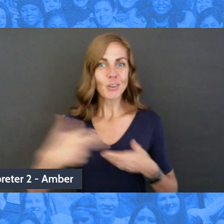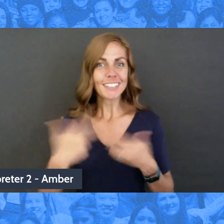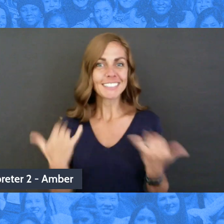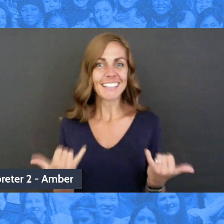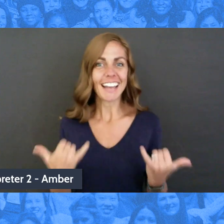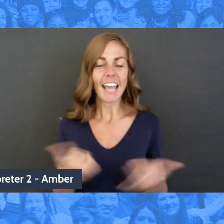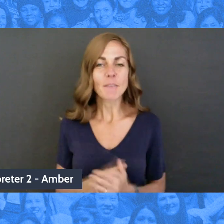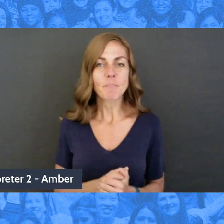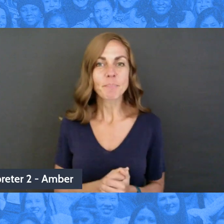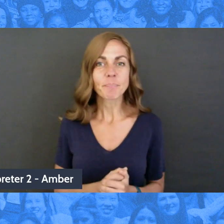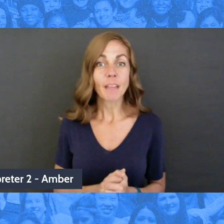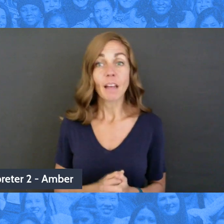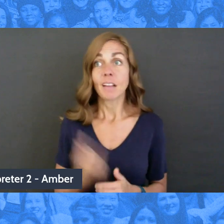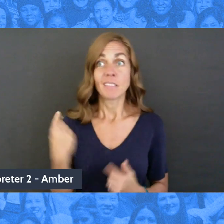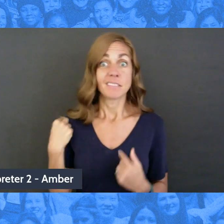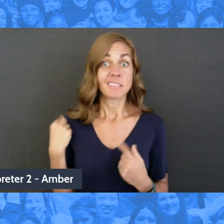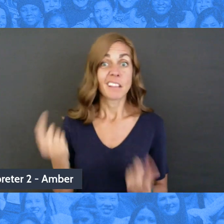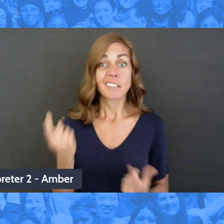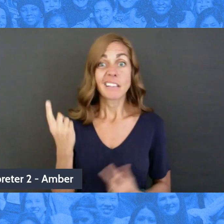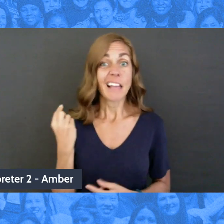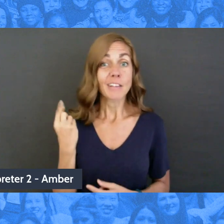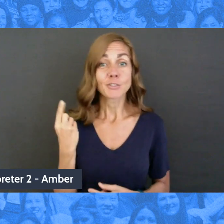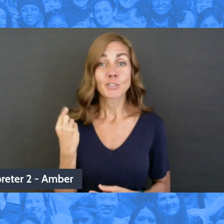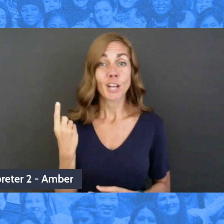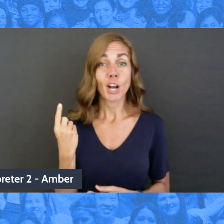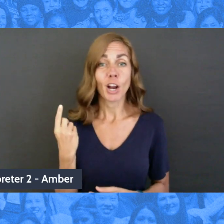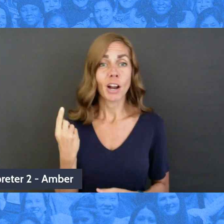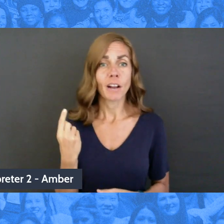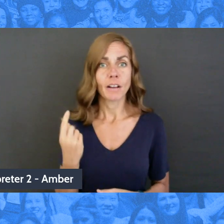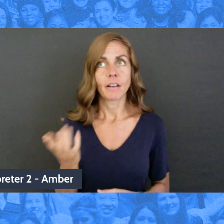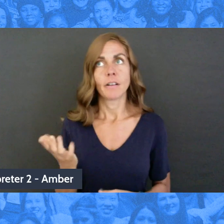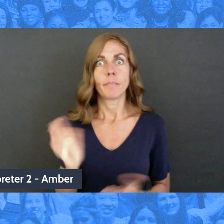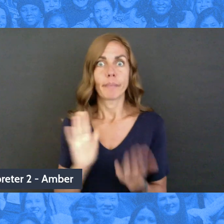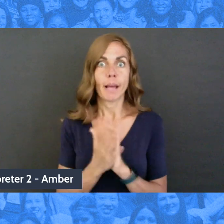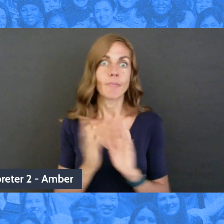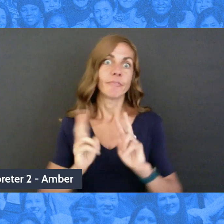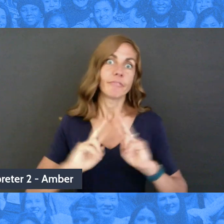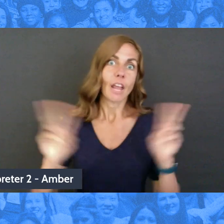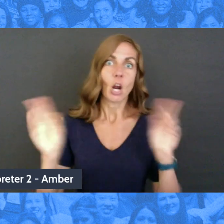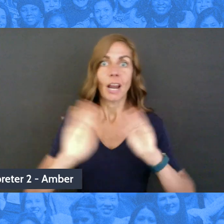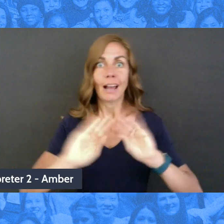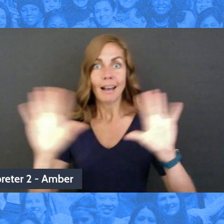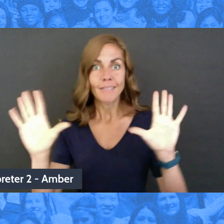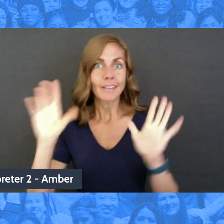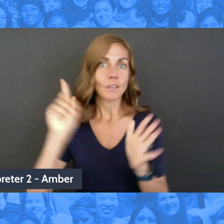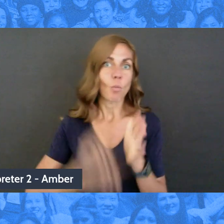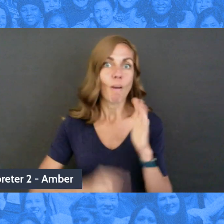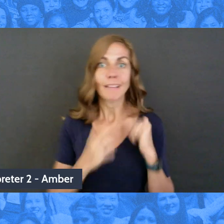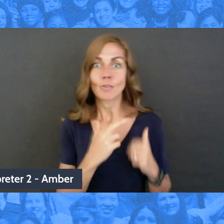This past year, it has never been more apparent what is at stake in states across our nation,